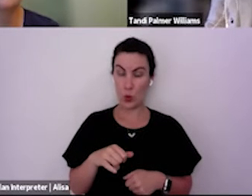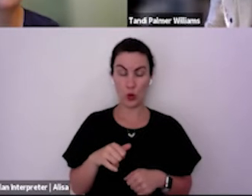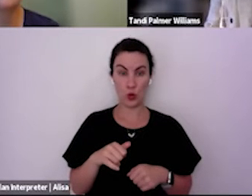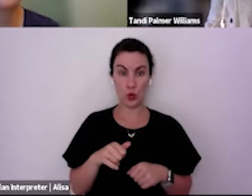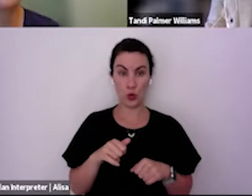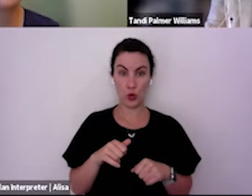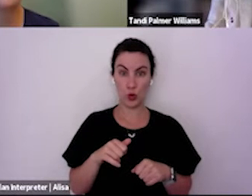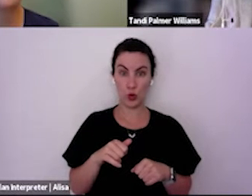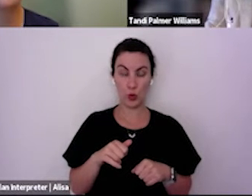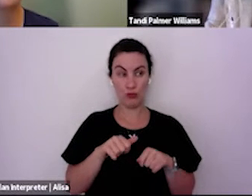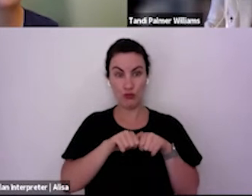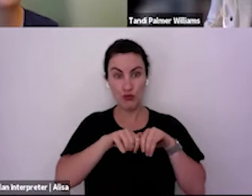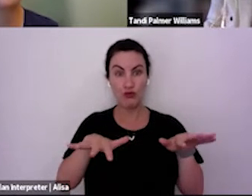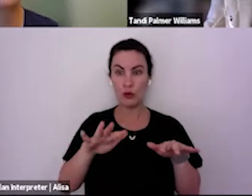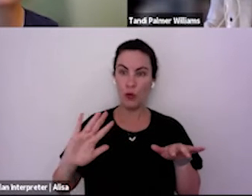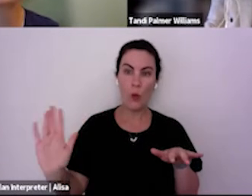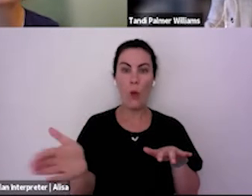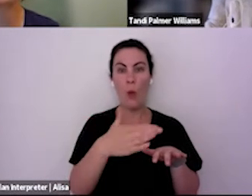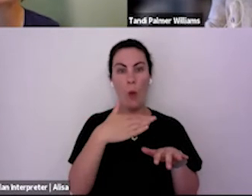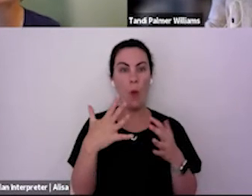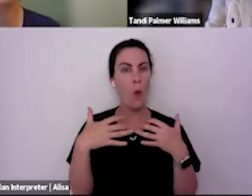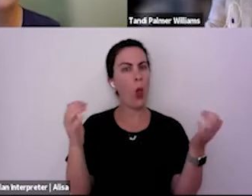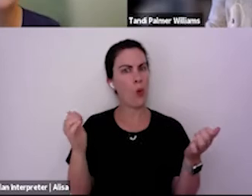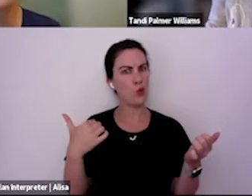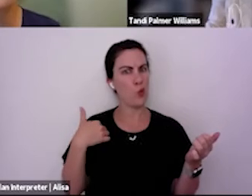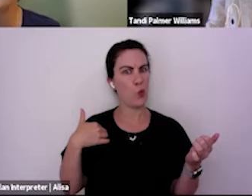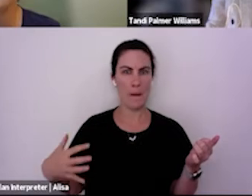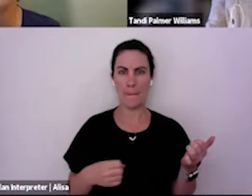this is part of what we do. Yeah, absolutely.